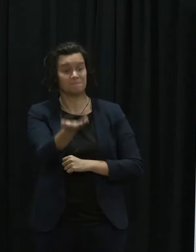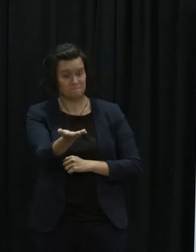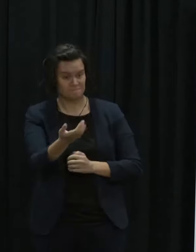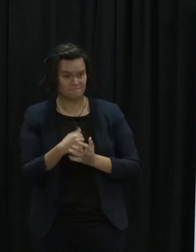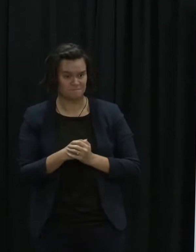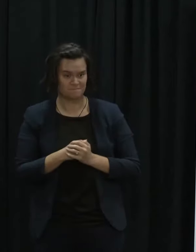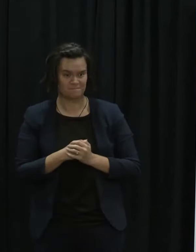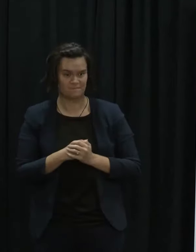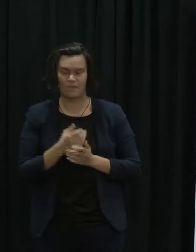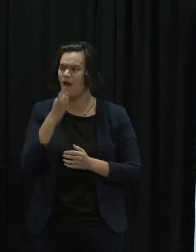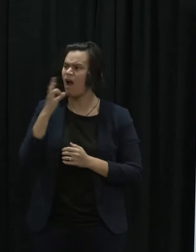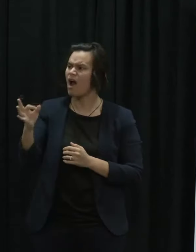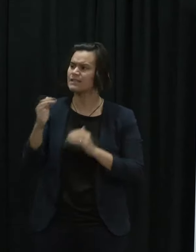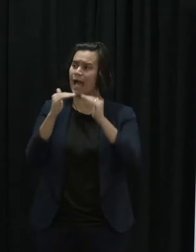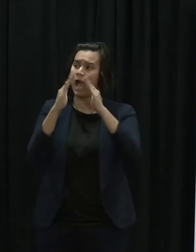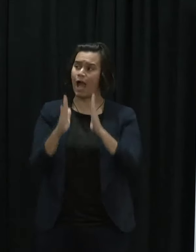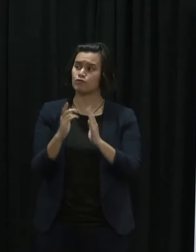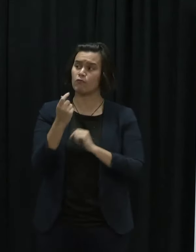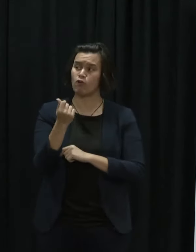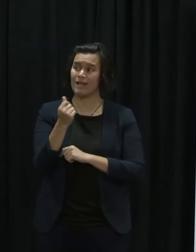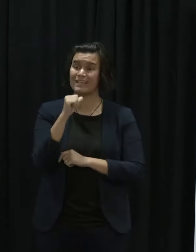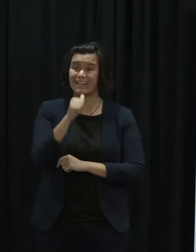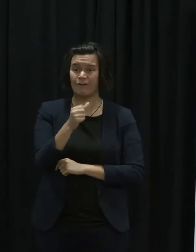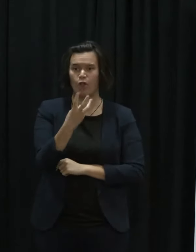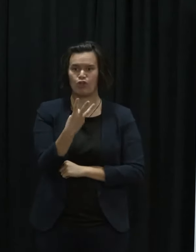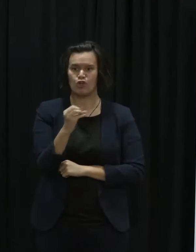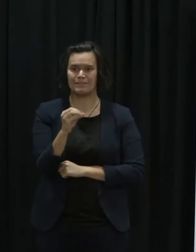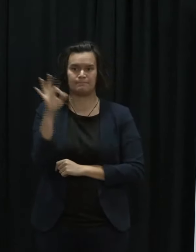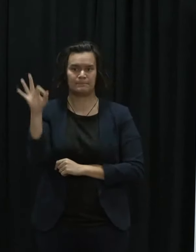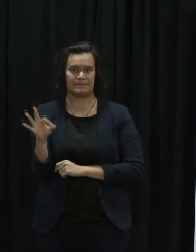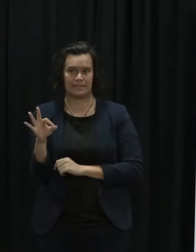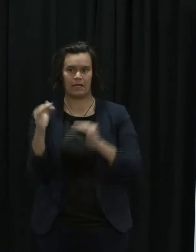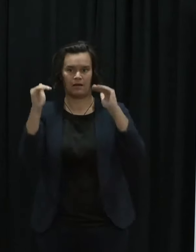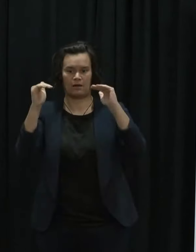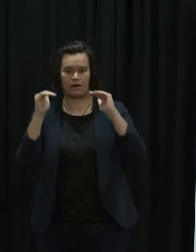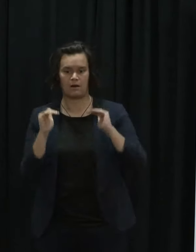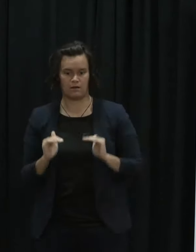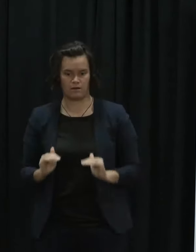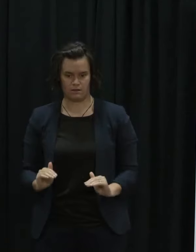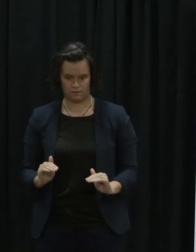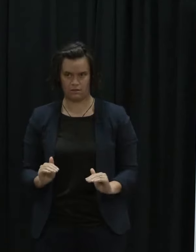You and then I will come over here and based on the level of